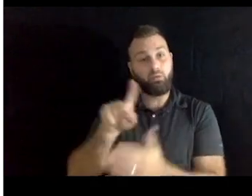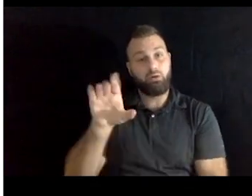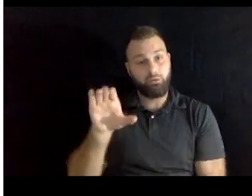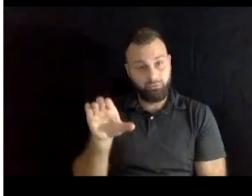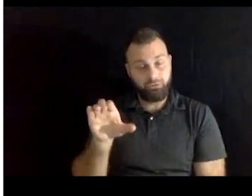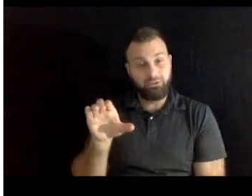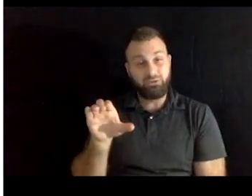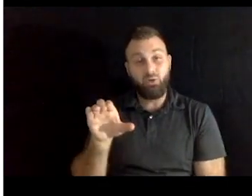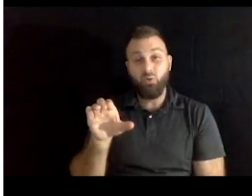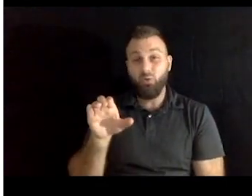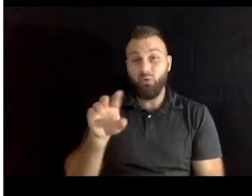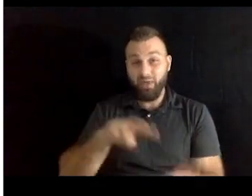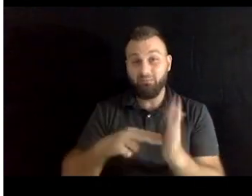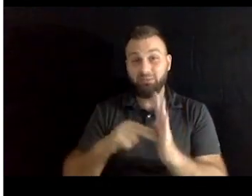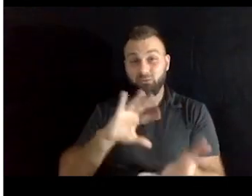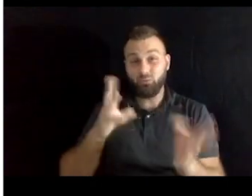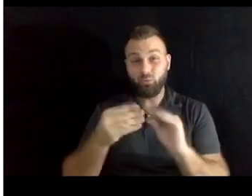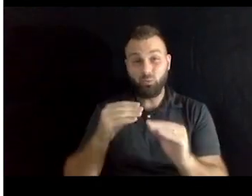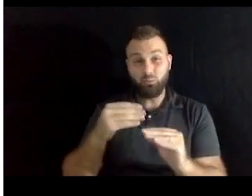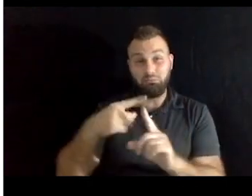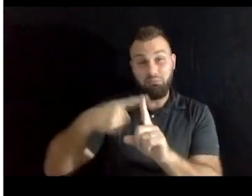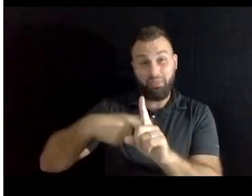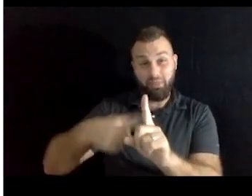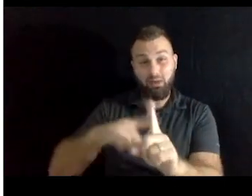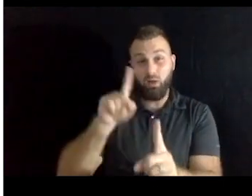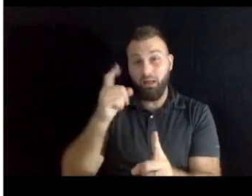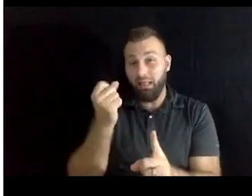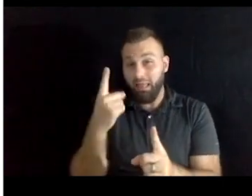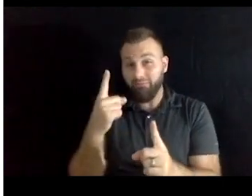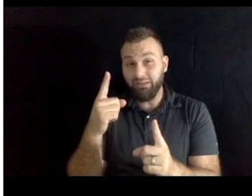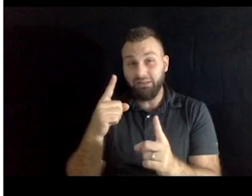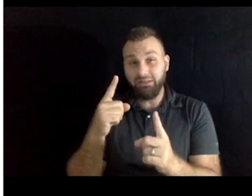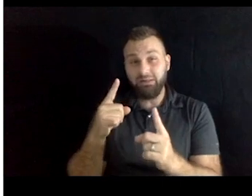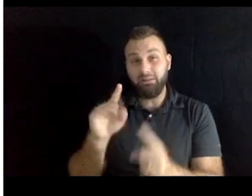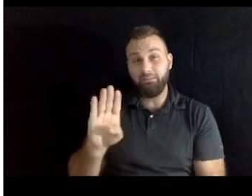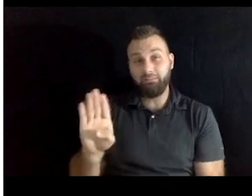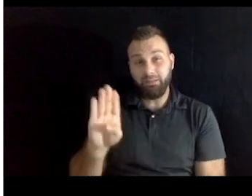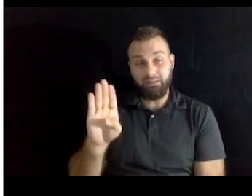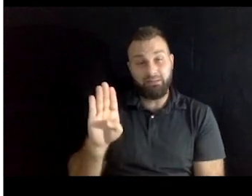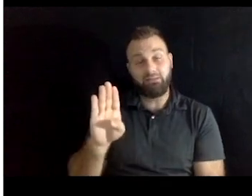in total benefits paid. Per month and if you annualize, that's 132 billion dollars.